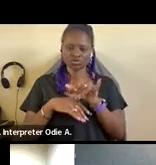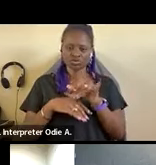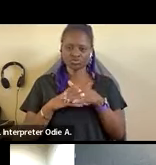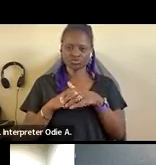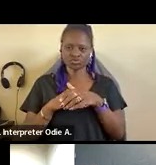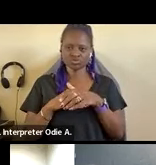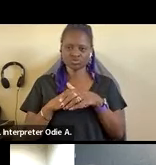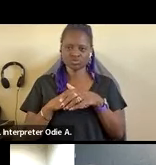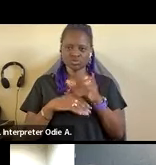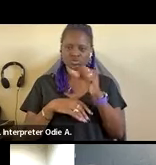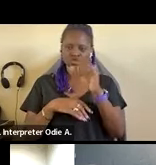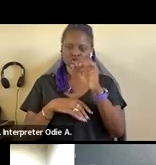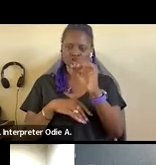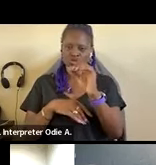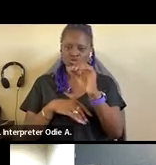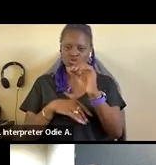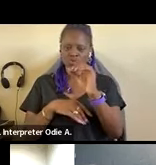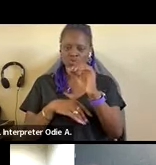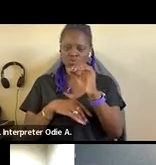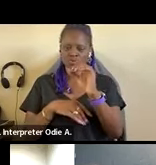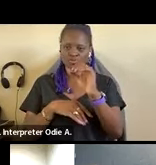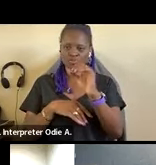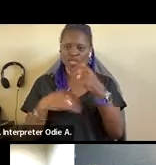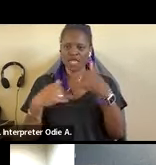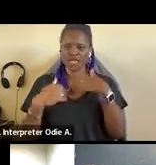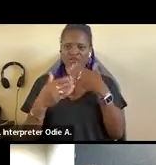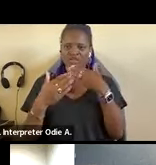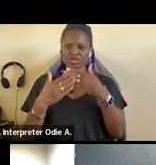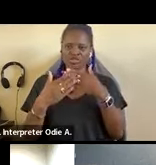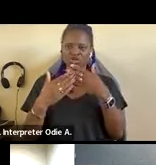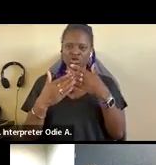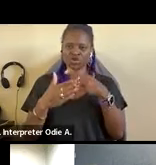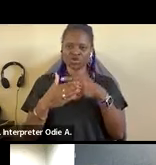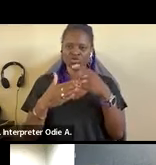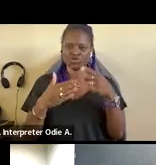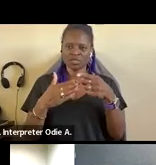So, with that, have a good week, everybody, and stay safe. Thank you.